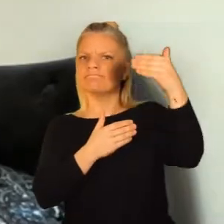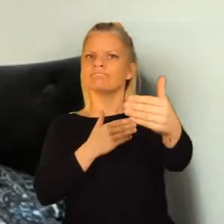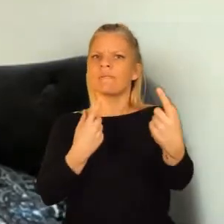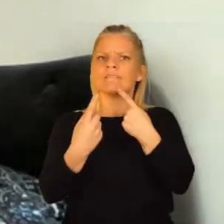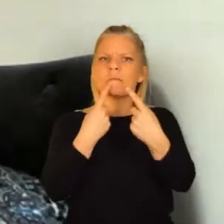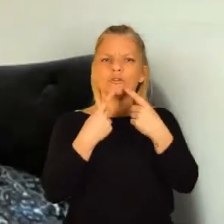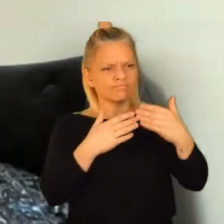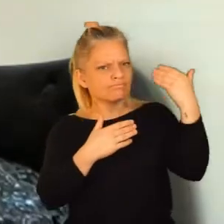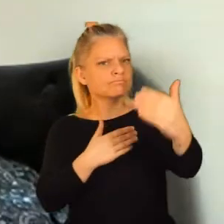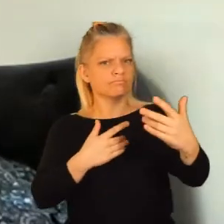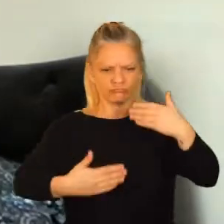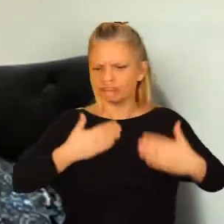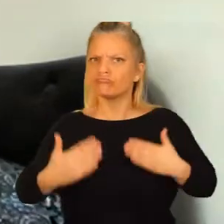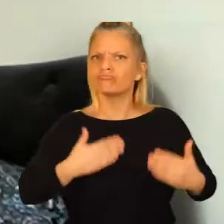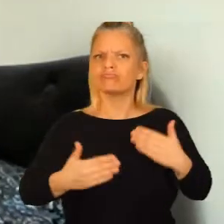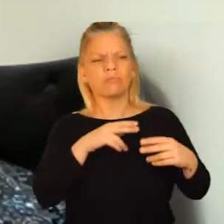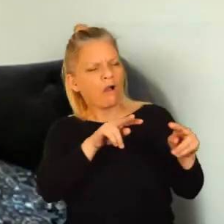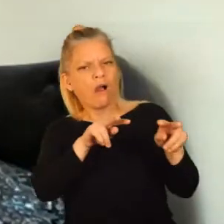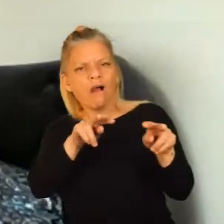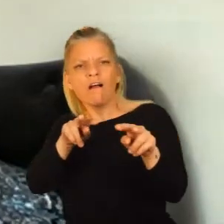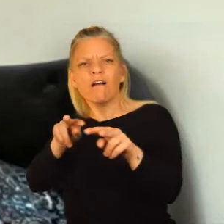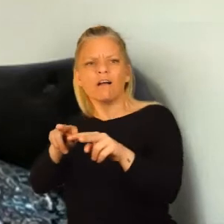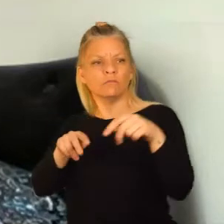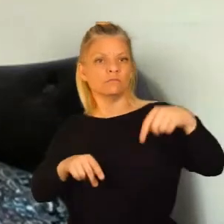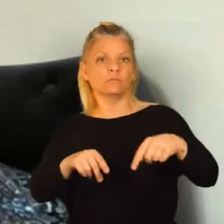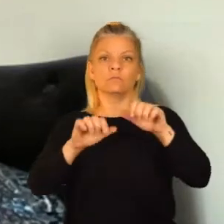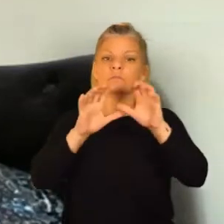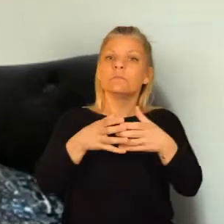you even if they have shared experiences it's easy to see them as better than you